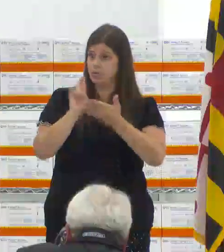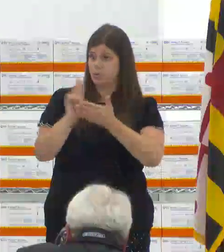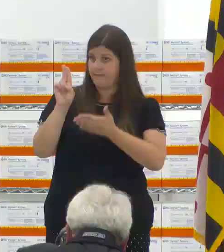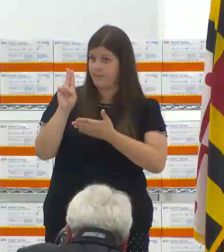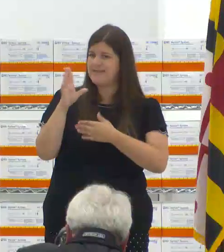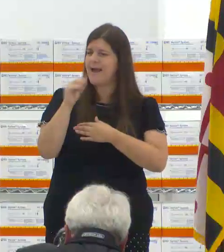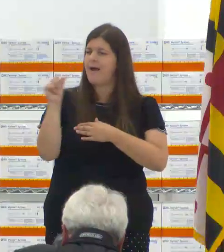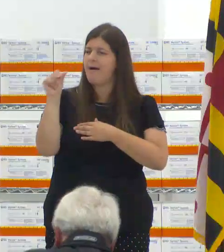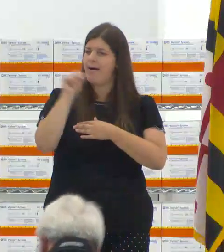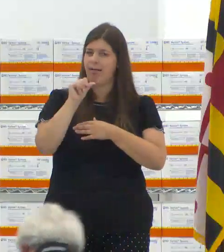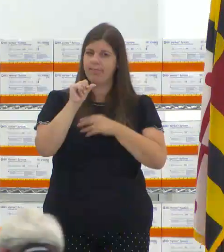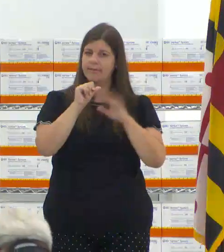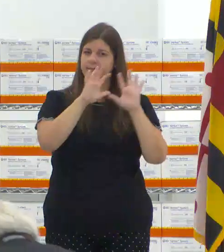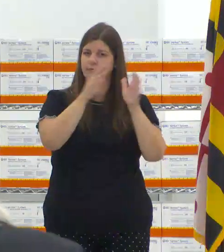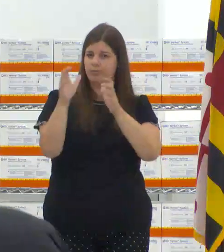That's a great question. DR.